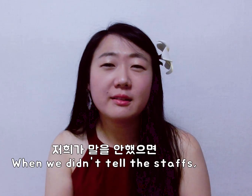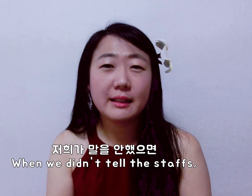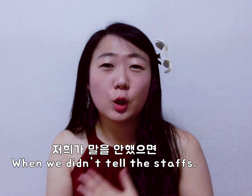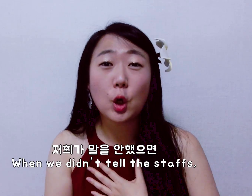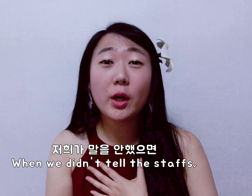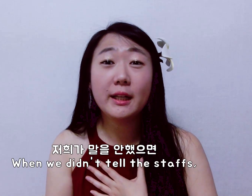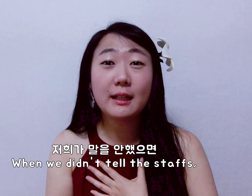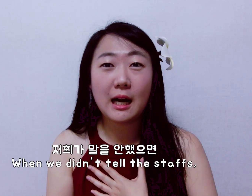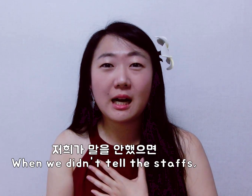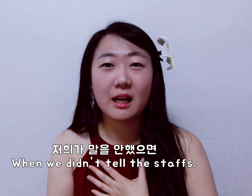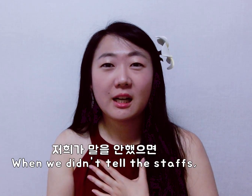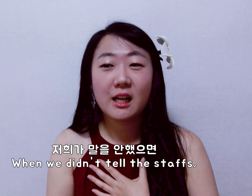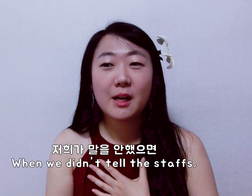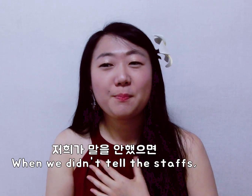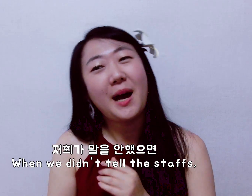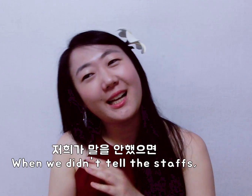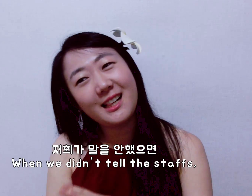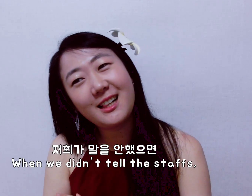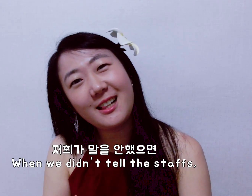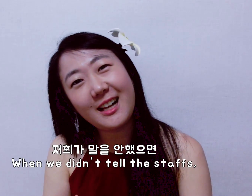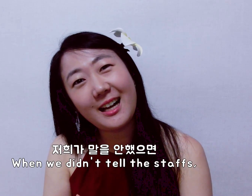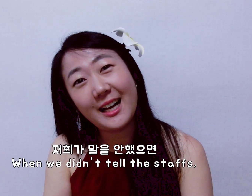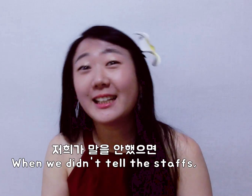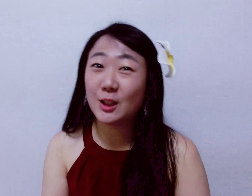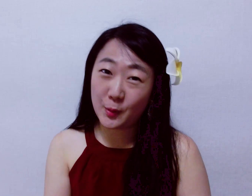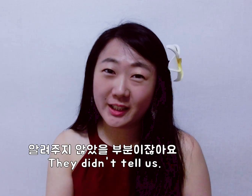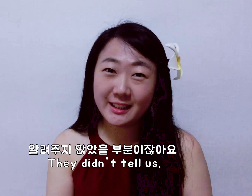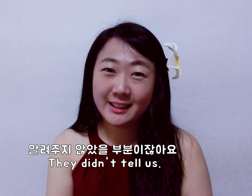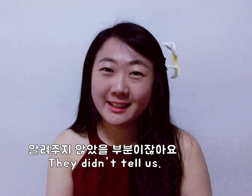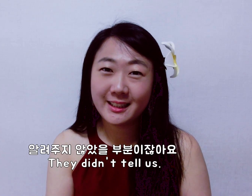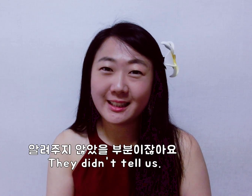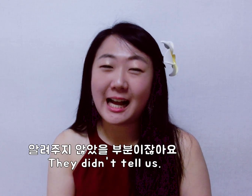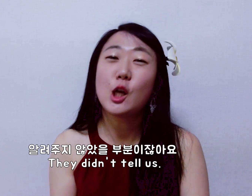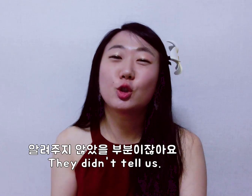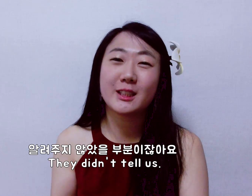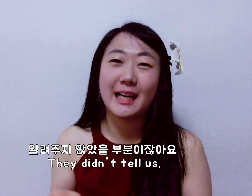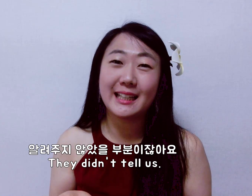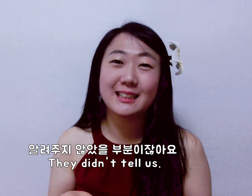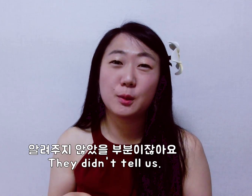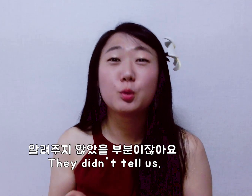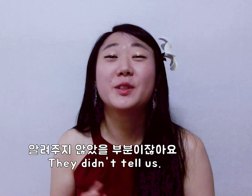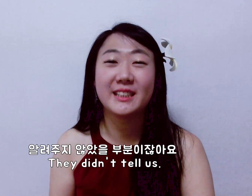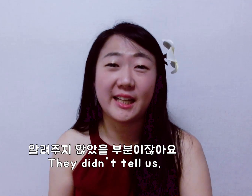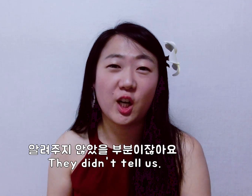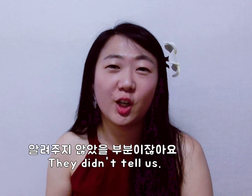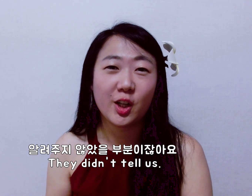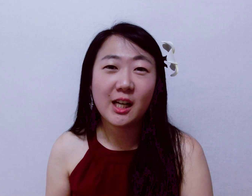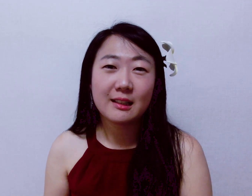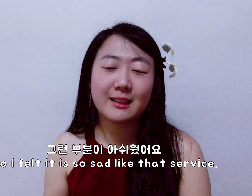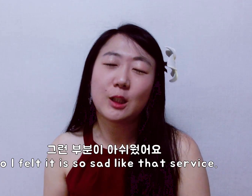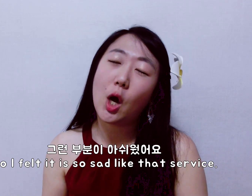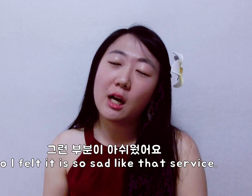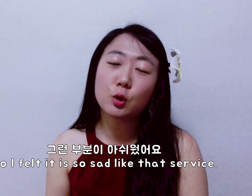저희가 말을 안했으면when we tell the staffs알려주지 않았을 부분이 잖아요 they tell us.